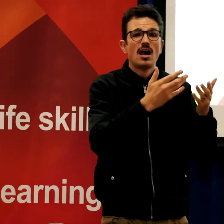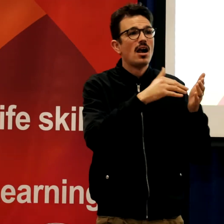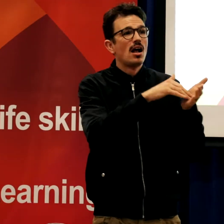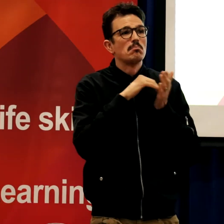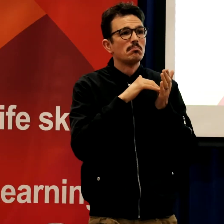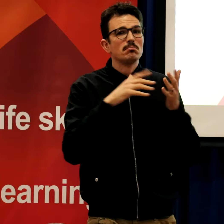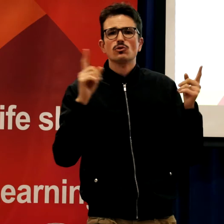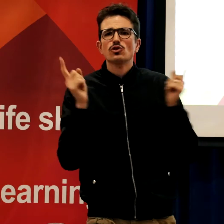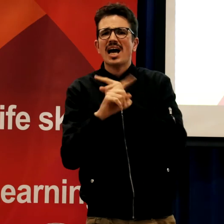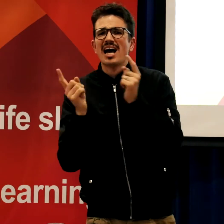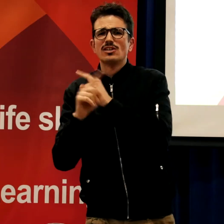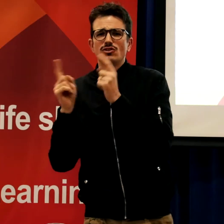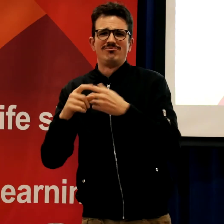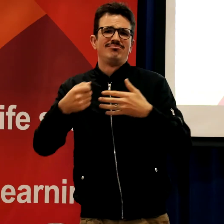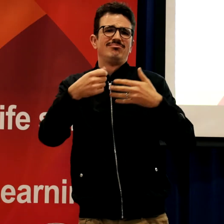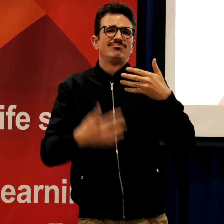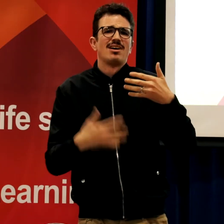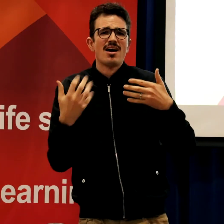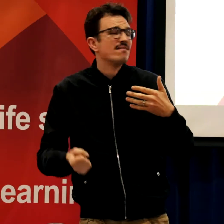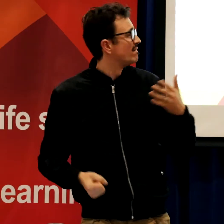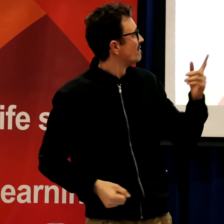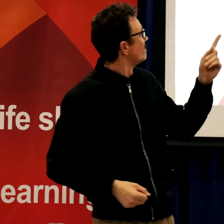With the NDIS, the changes have helped me do a lot of things.